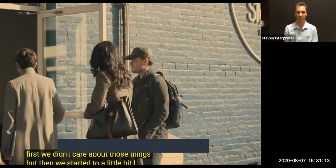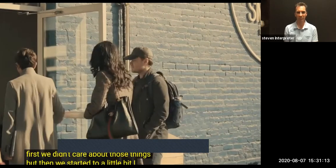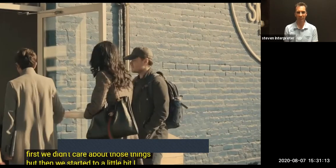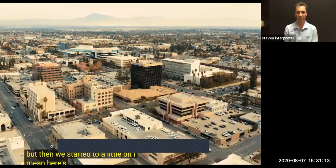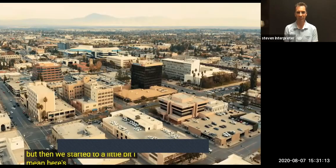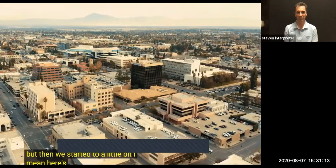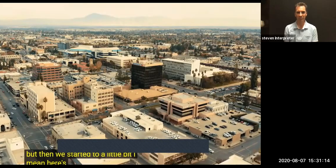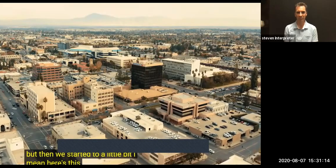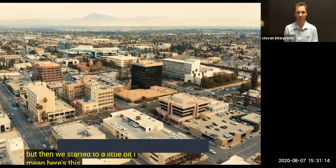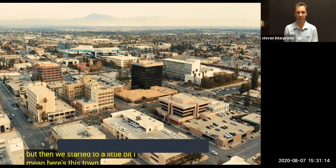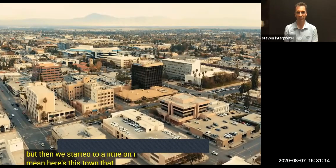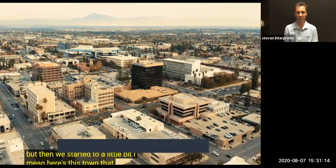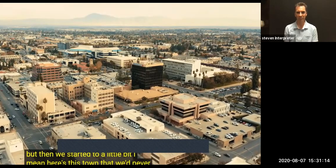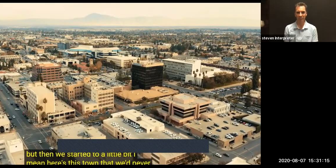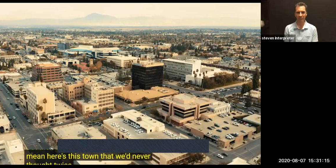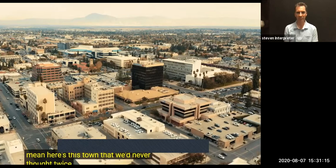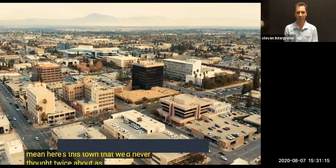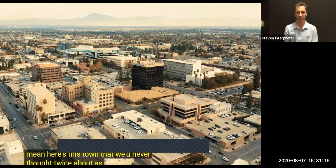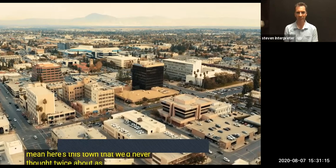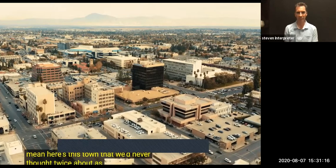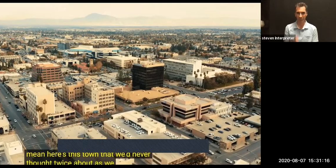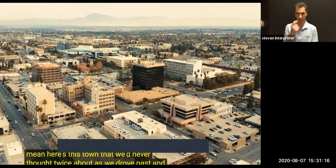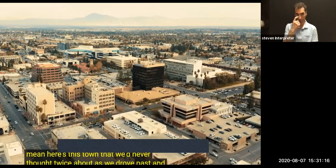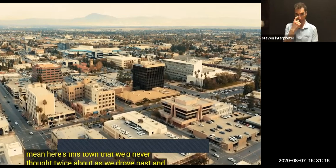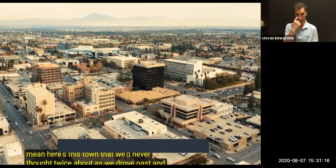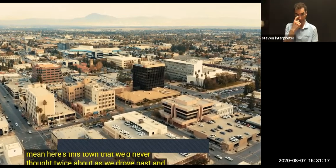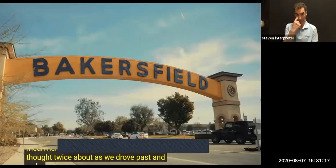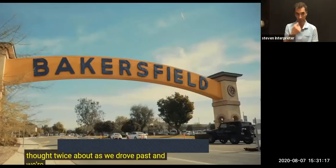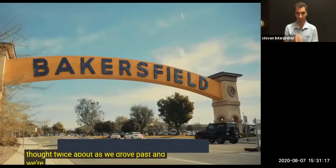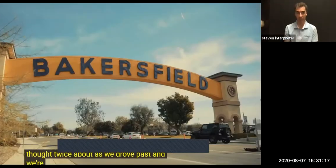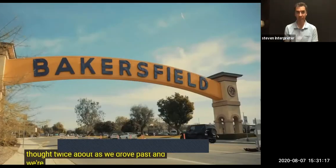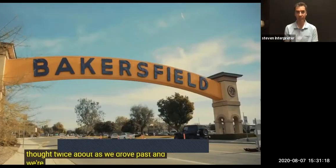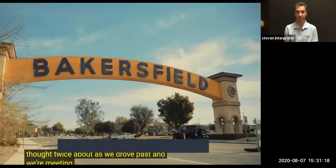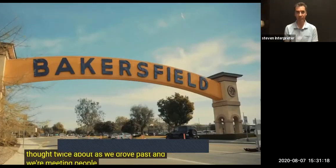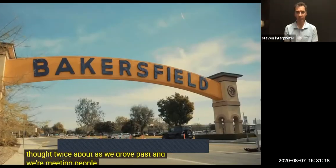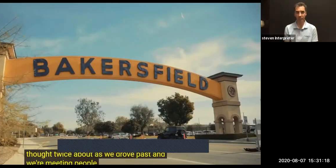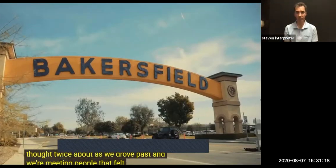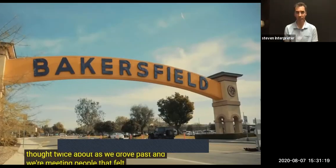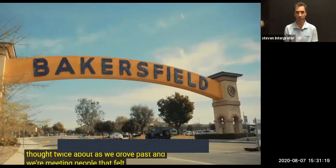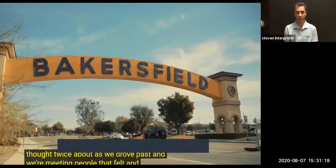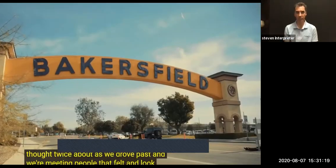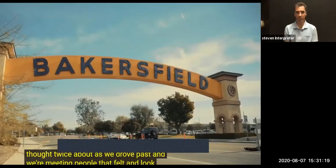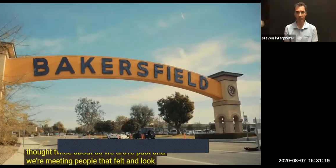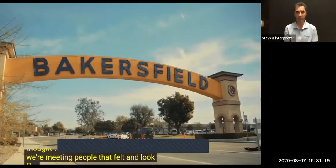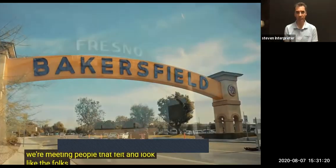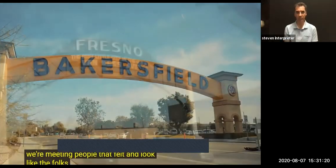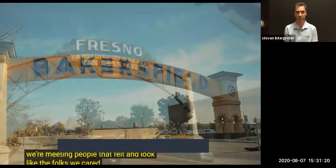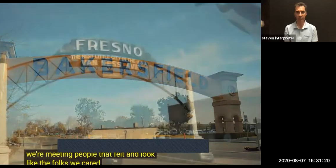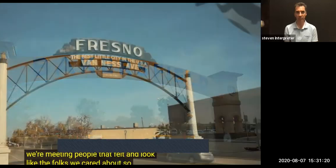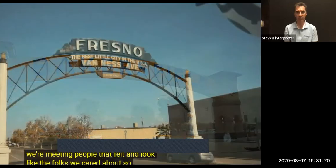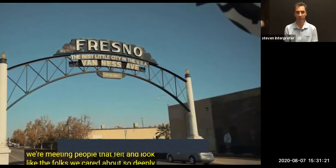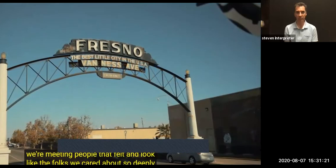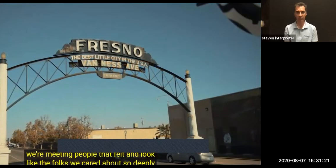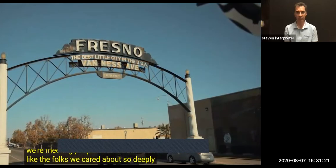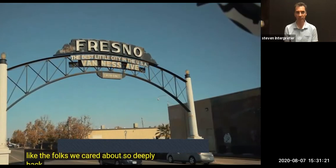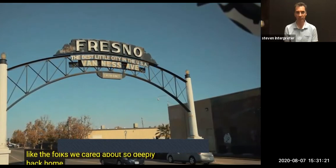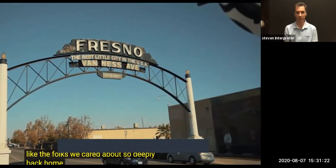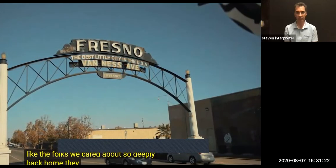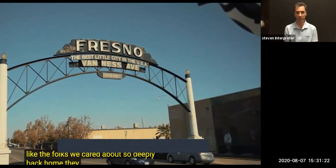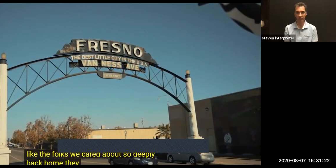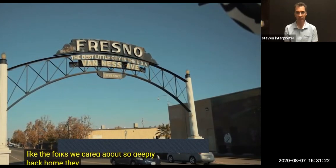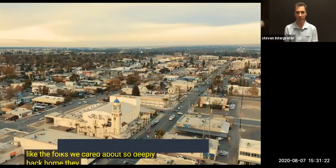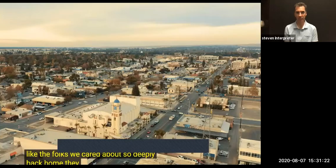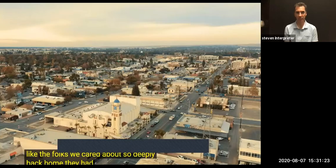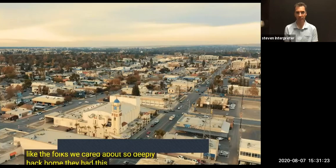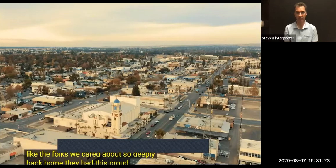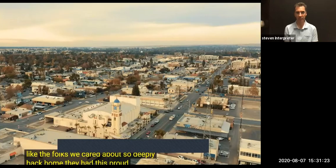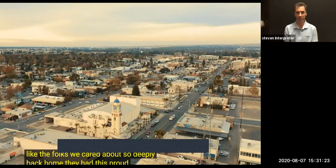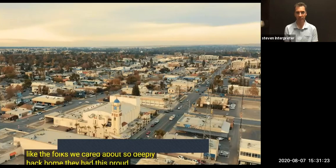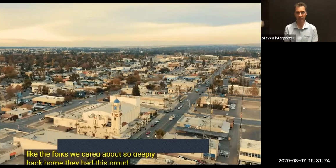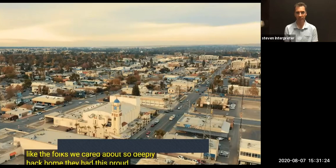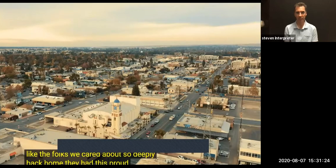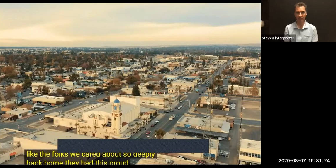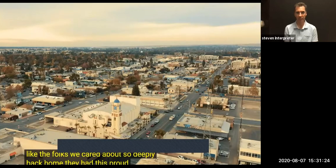I mean, here's this town that we'd never thought twice about as we drove past and we're meeting people that felt and look like the folks we cared about so deeply back when they had this proud history to write